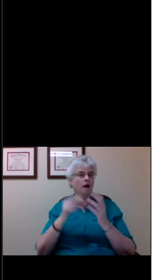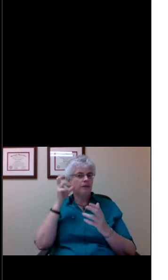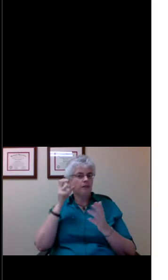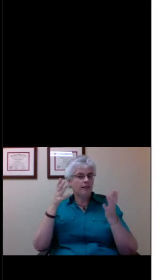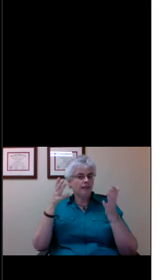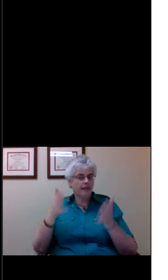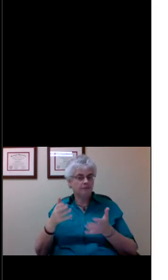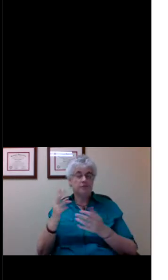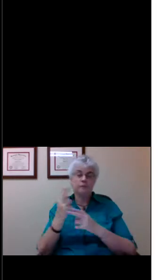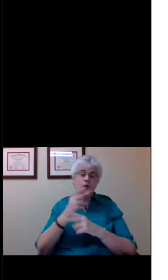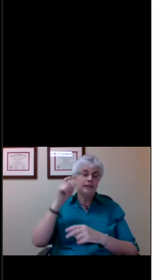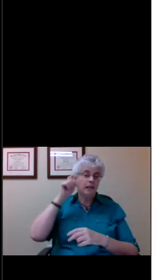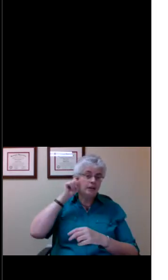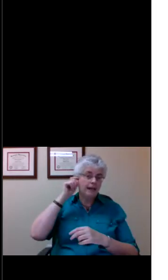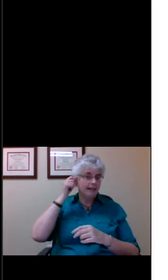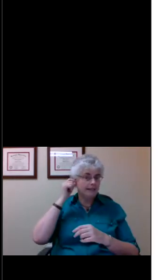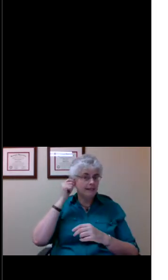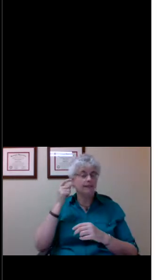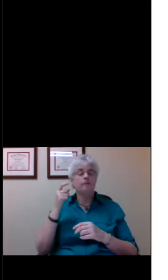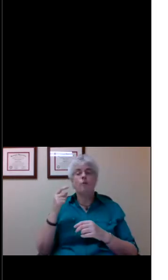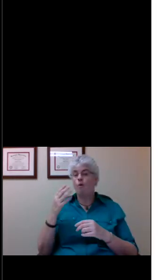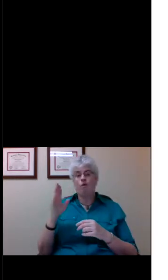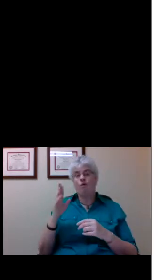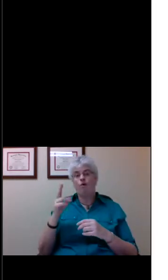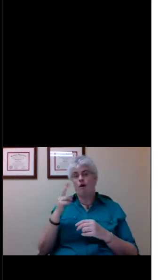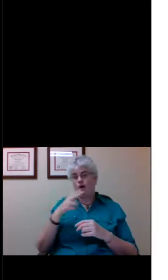the first one: they have some residual hearing. They may use some amplification,